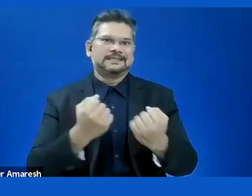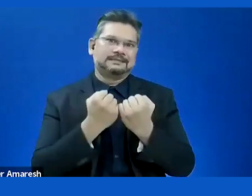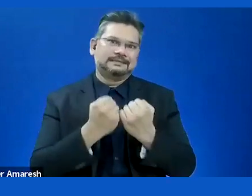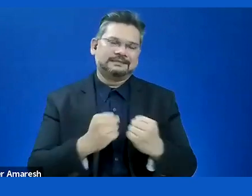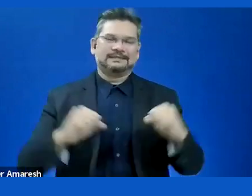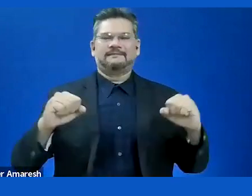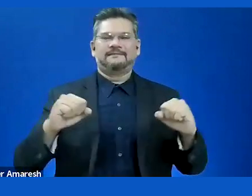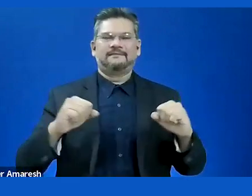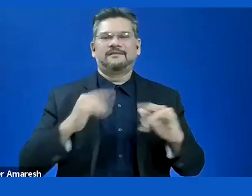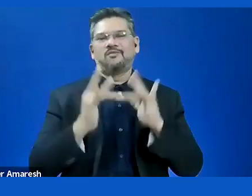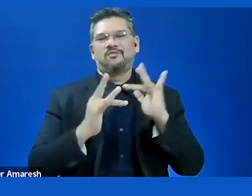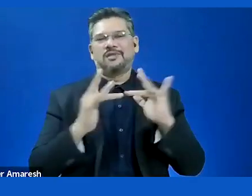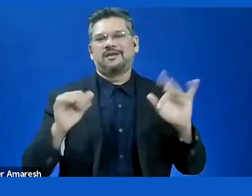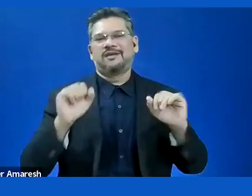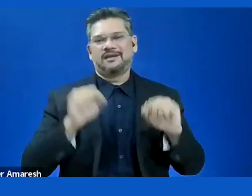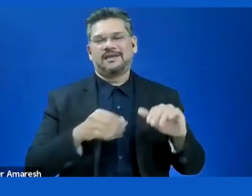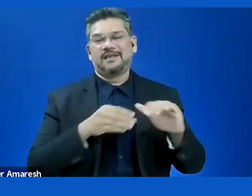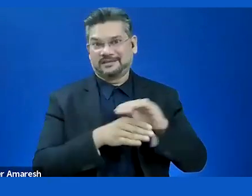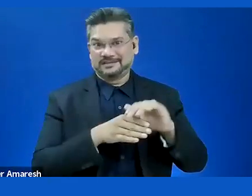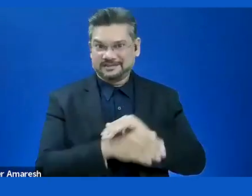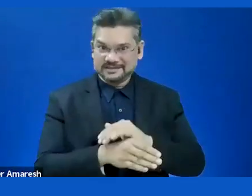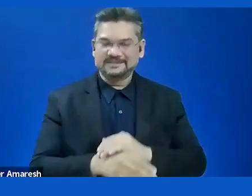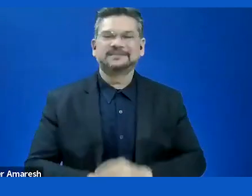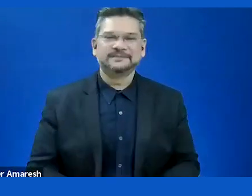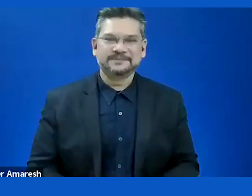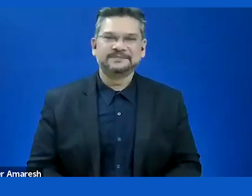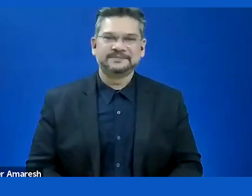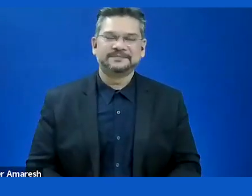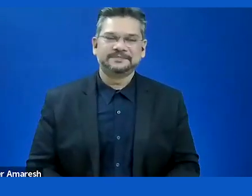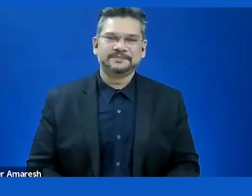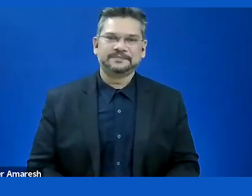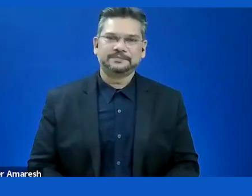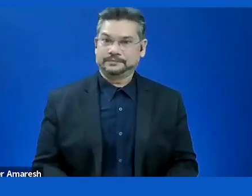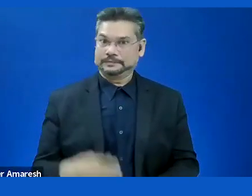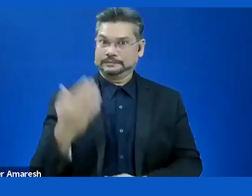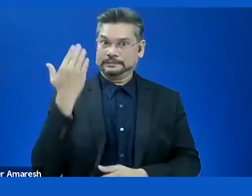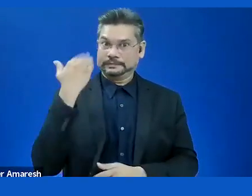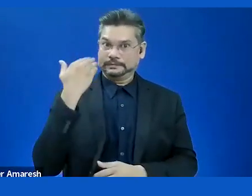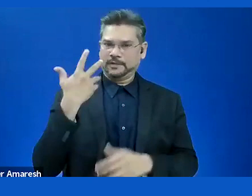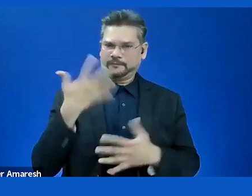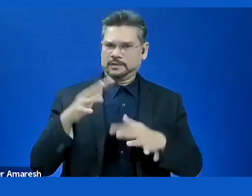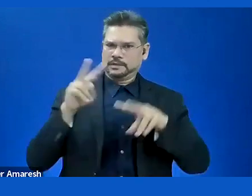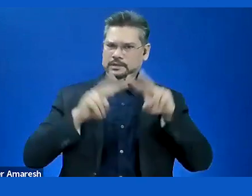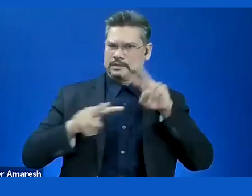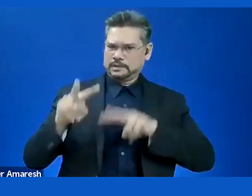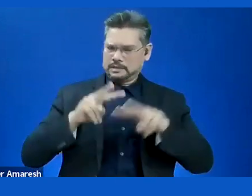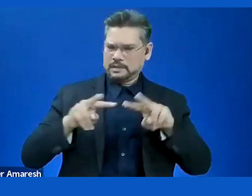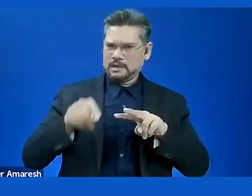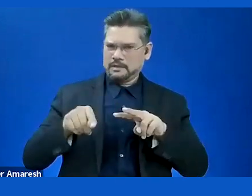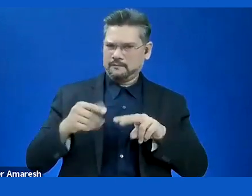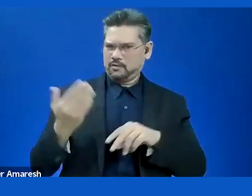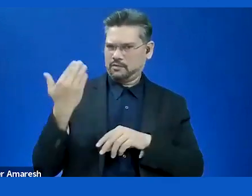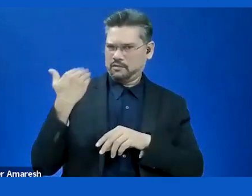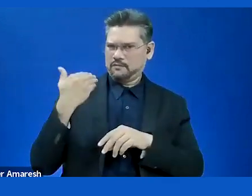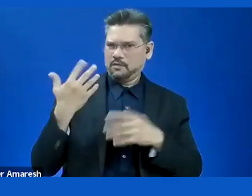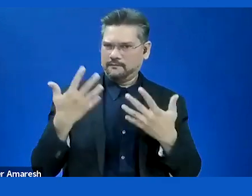was a review, also of the regulation and this is what they found and how they made the changes for